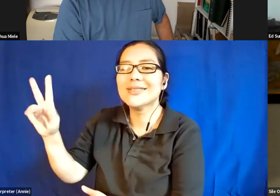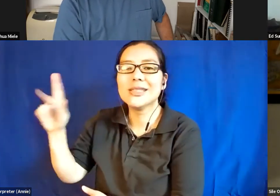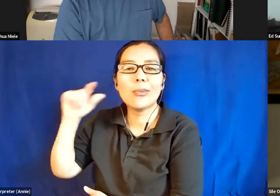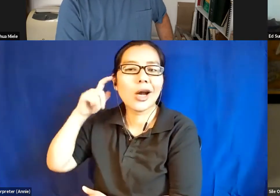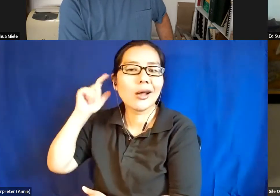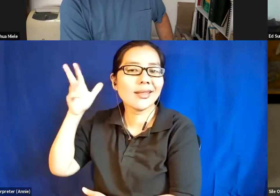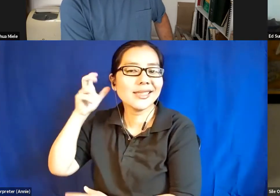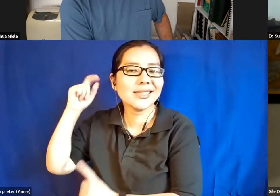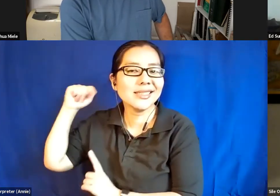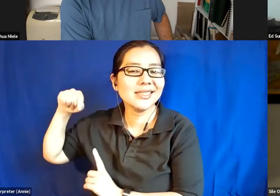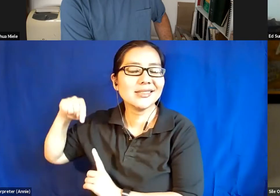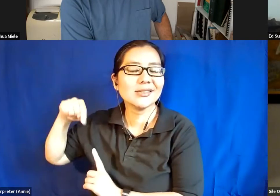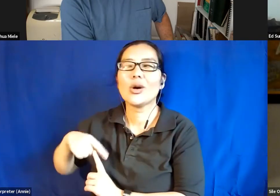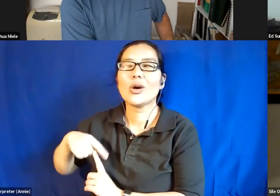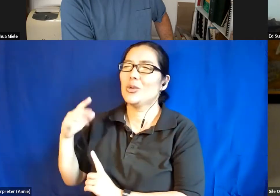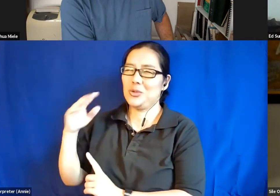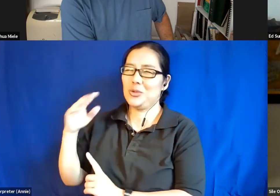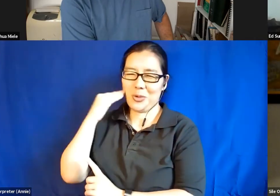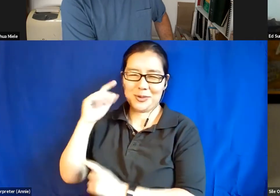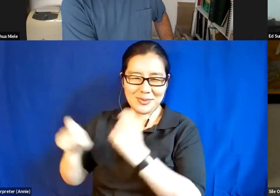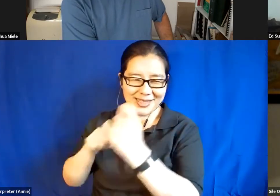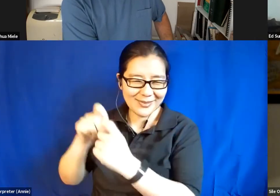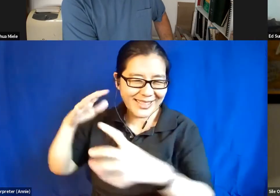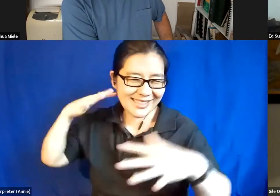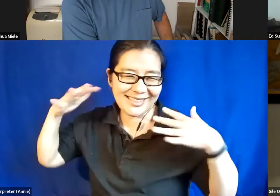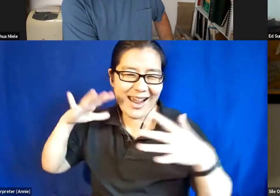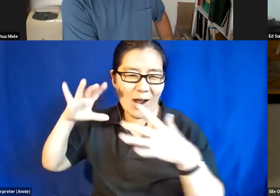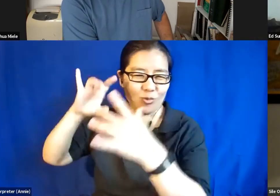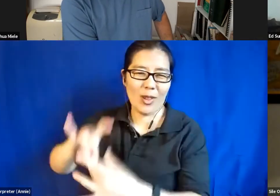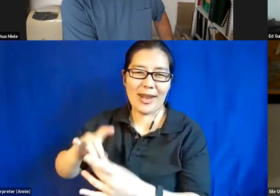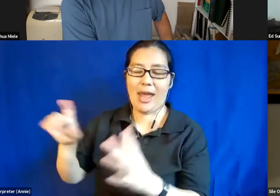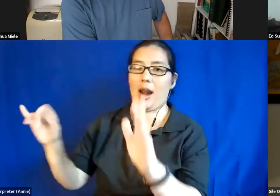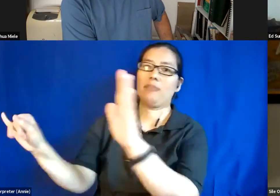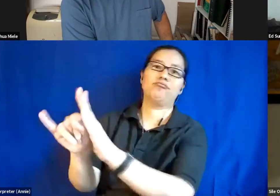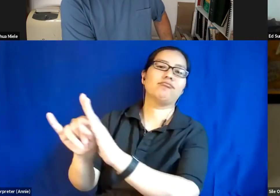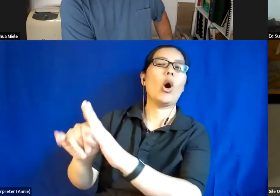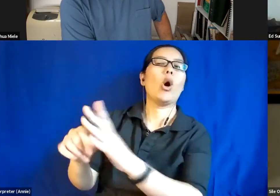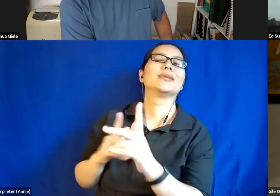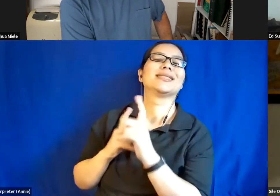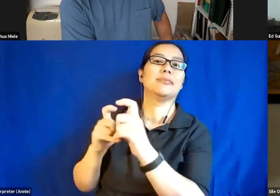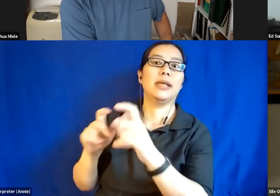speed that something is happening at in a cartoon, for instance. There's probably a lot of language we can